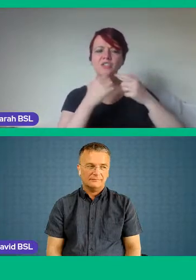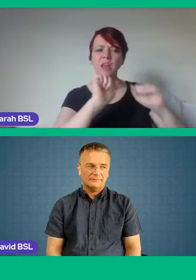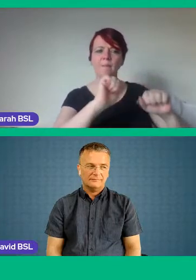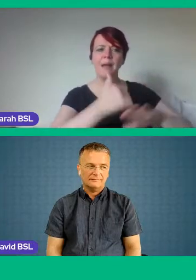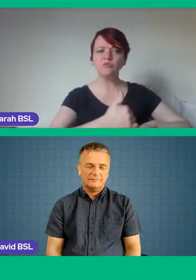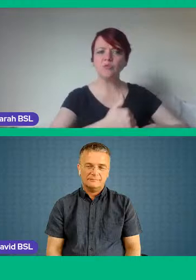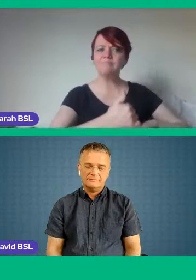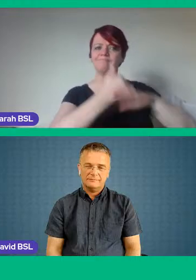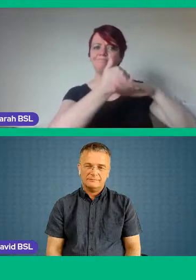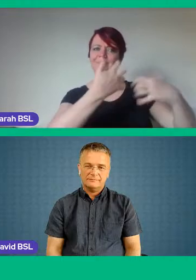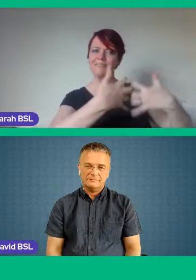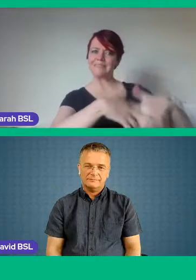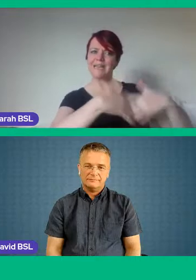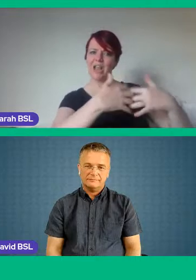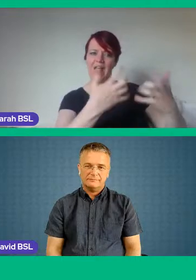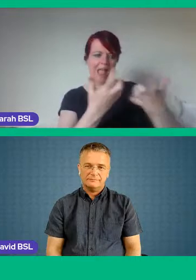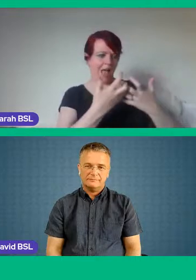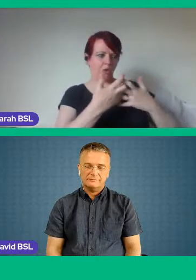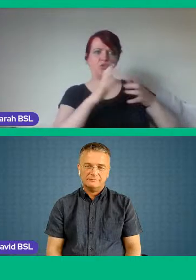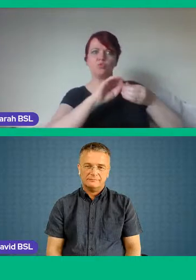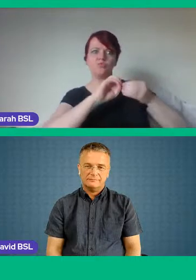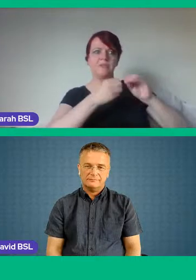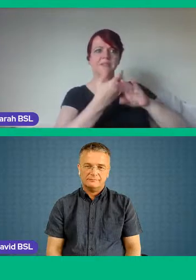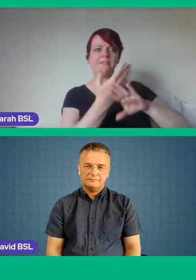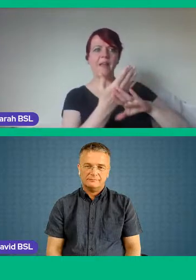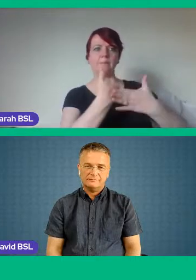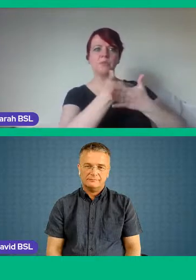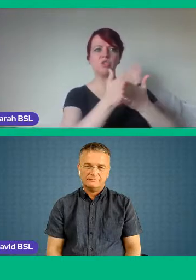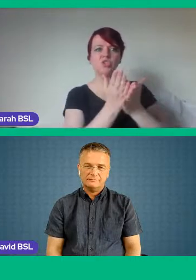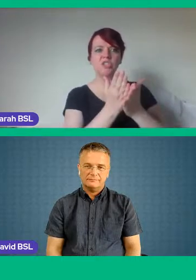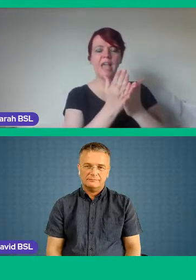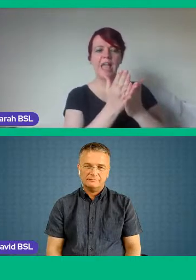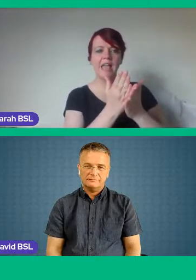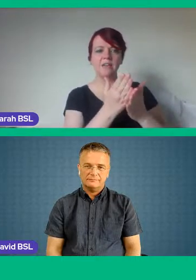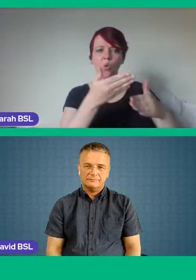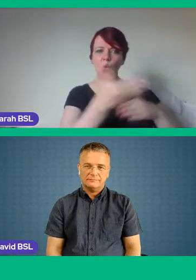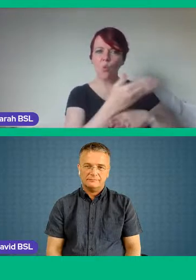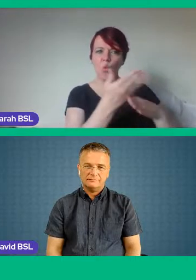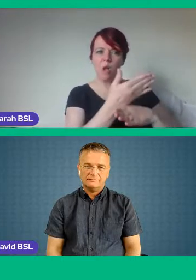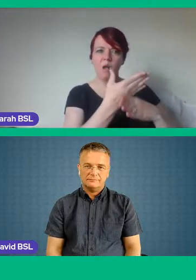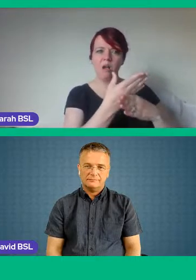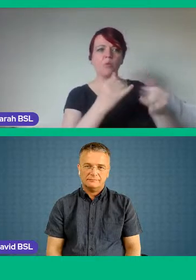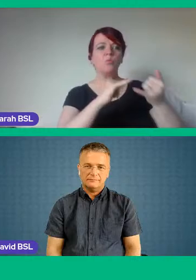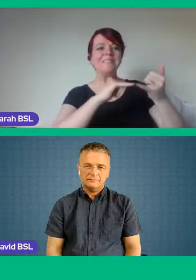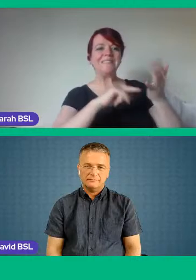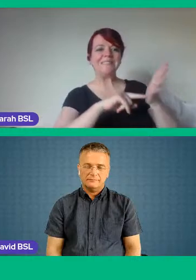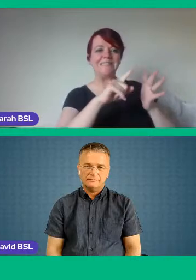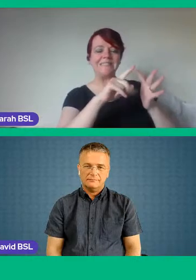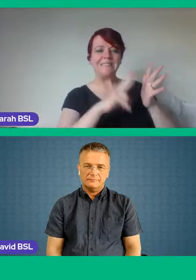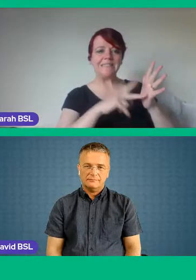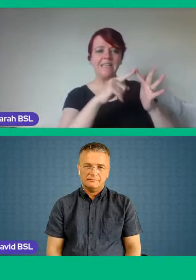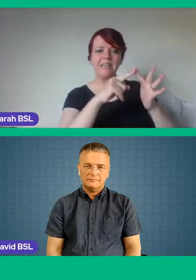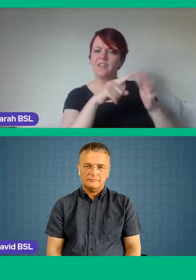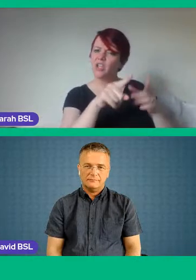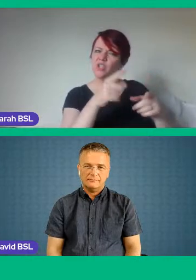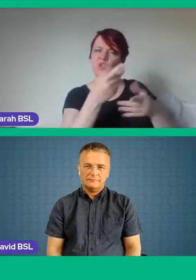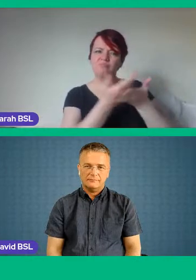at (unknown term) Orchestra as well, can you tell us a little bit more about your prototype and the process that you have been through to develop a shared working